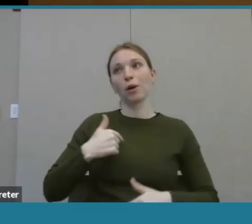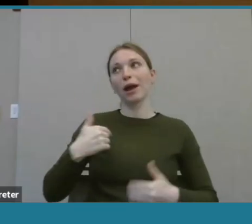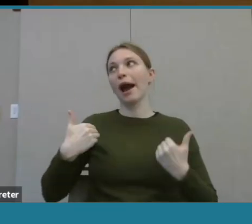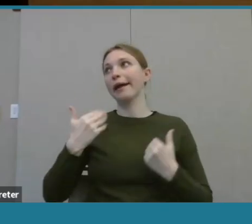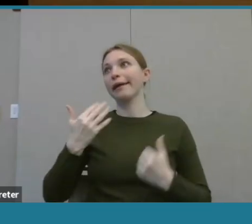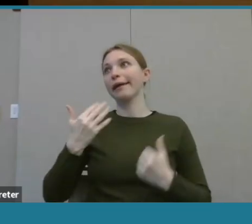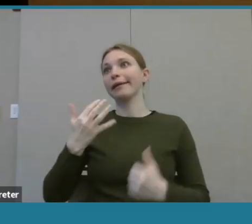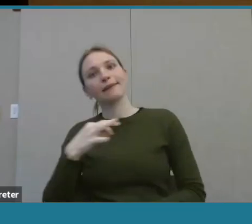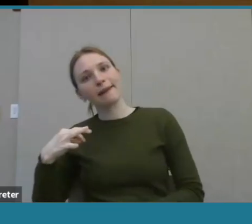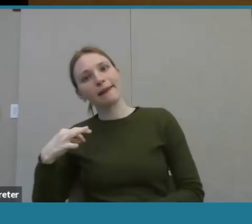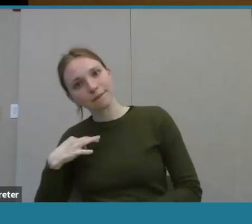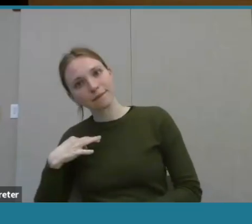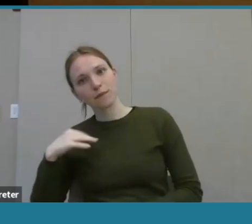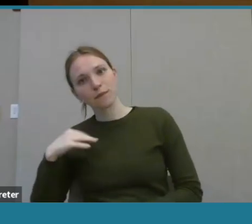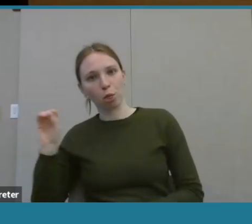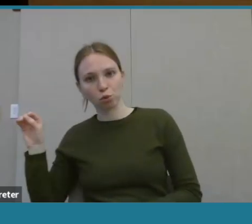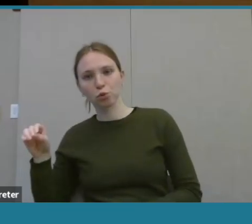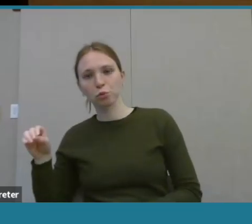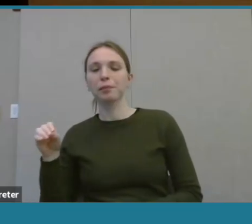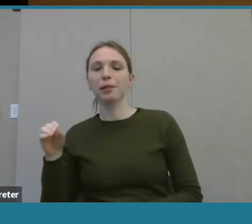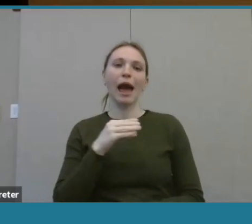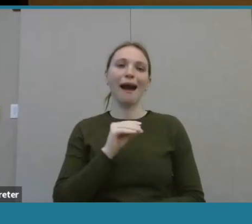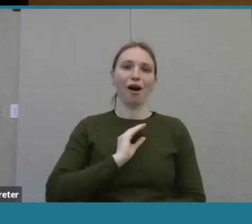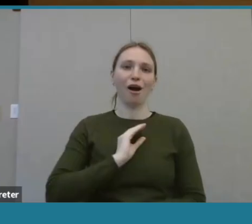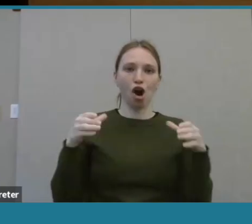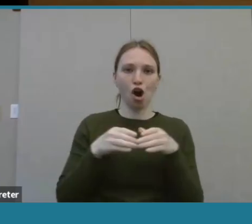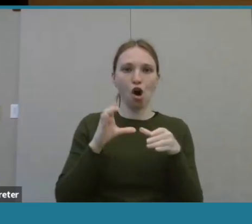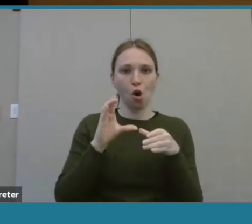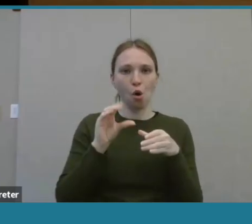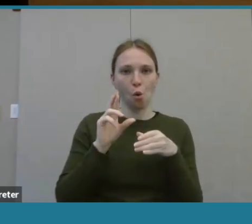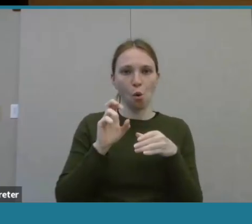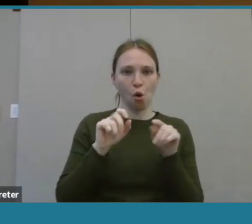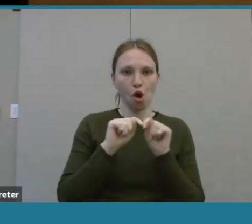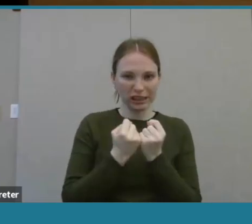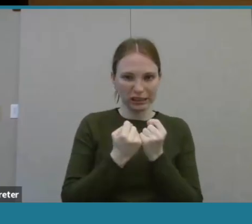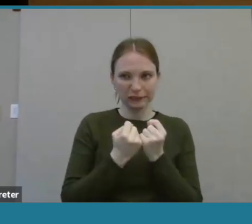both our core team, those partners that we talked about who are maybe coming from